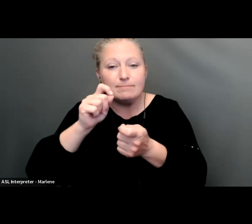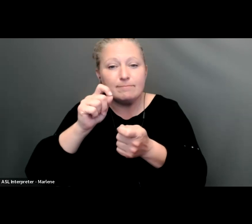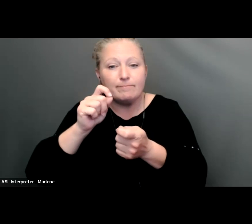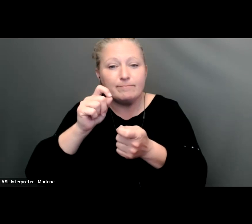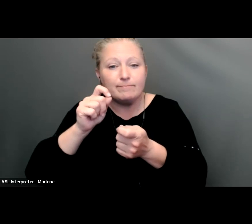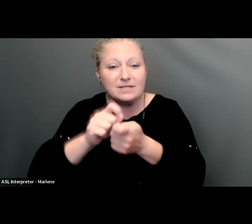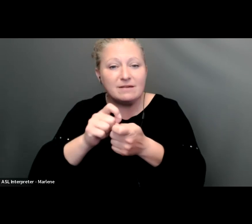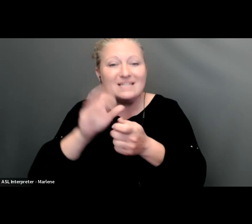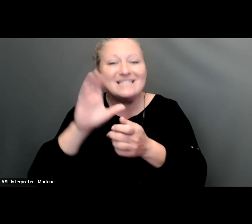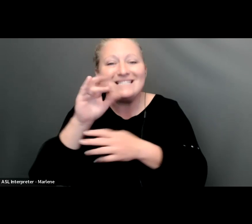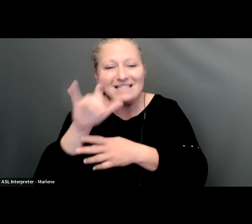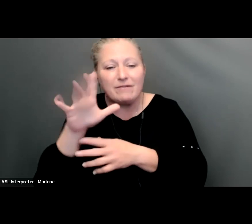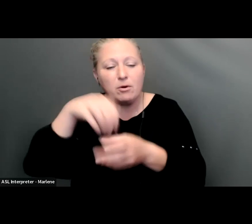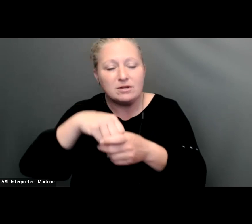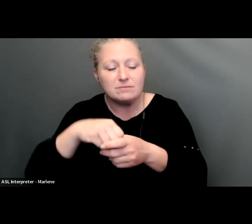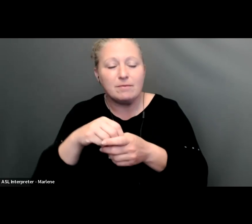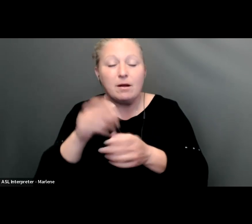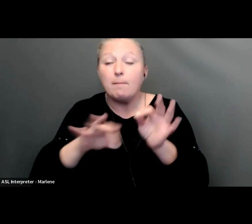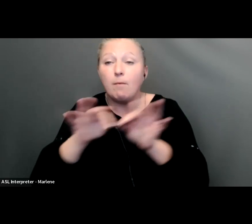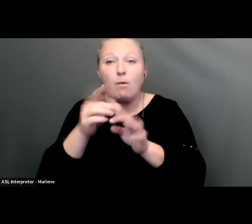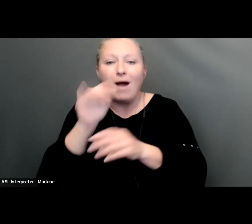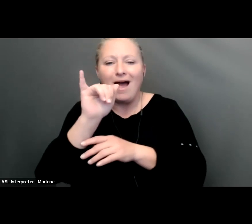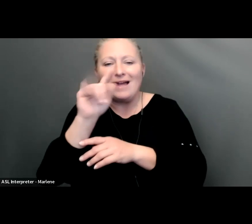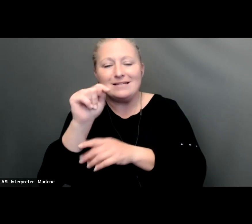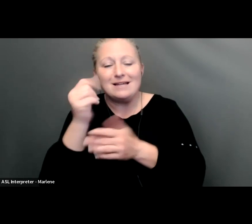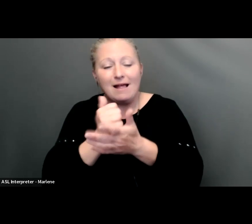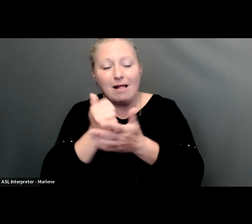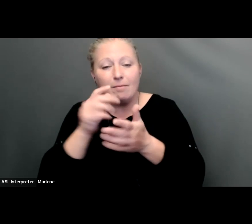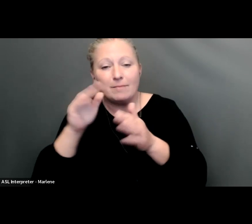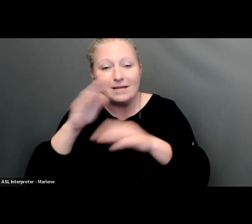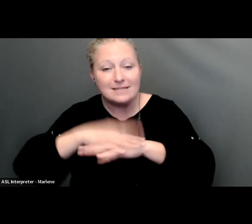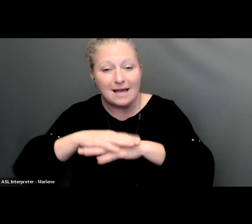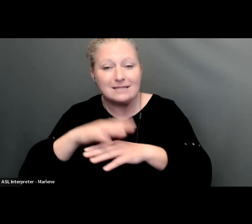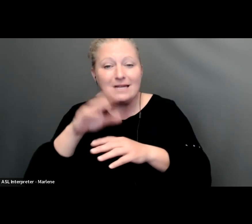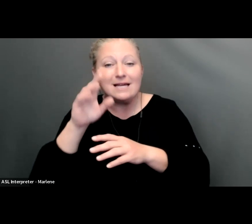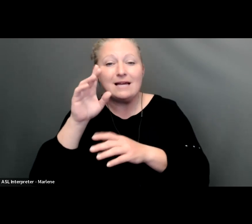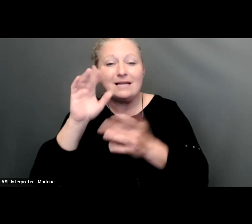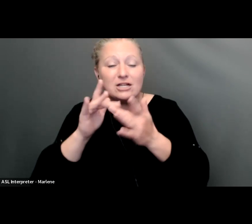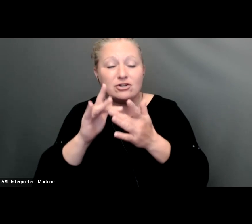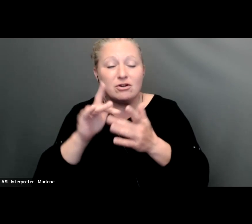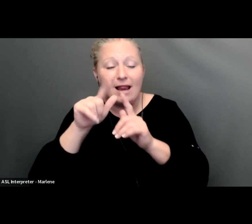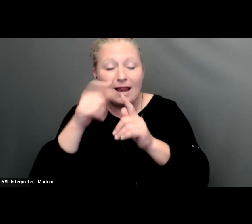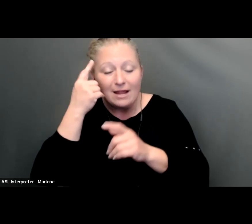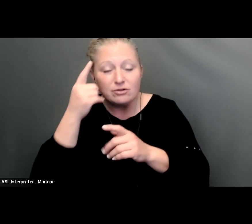Key components include an IT help desk, digital literacy workshops and community service events.